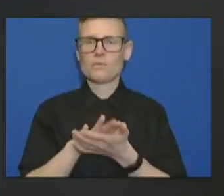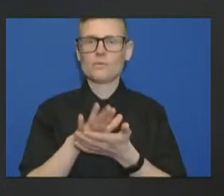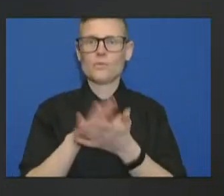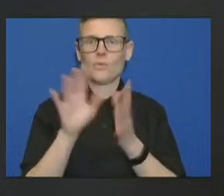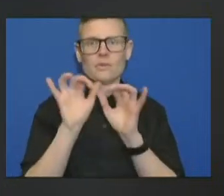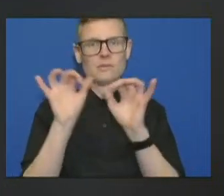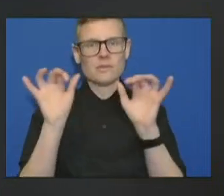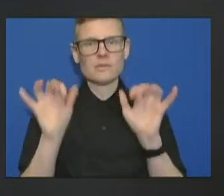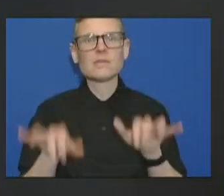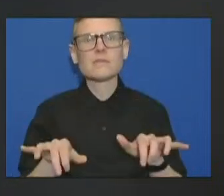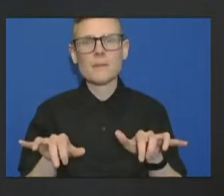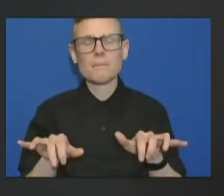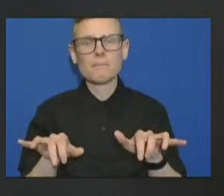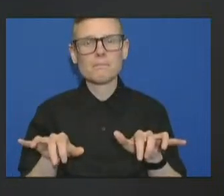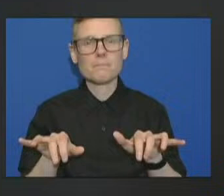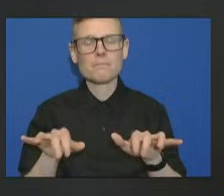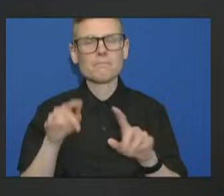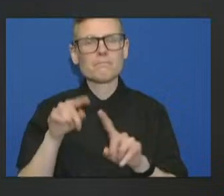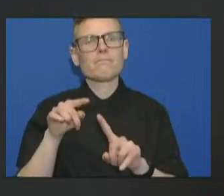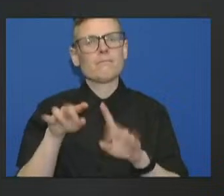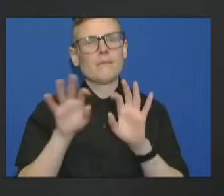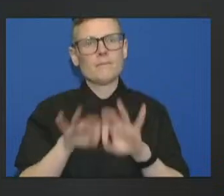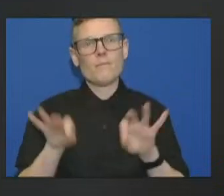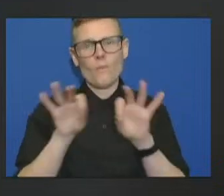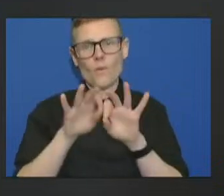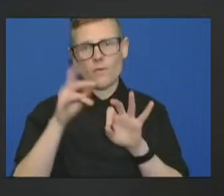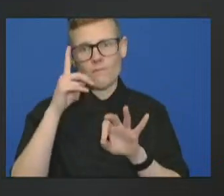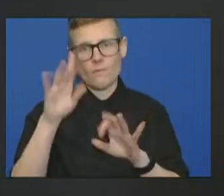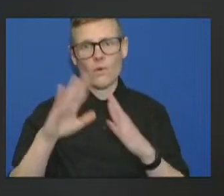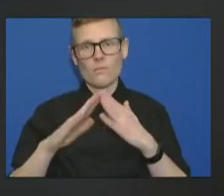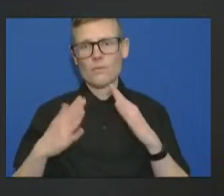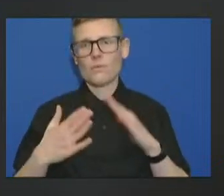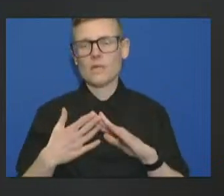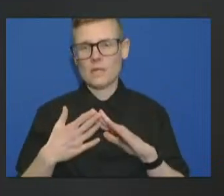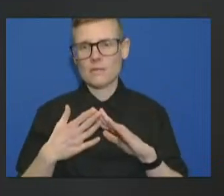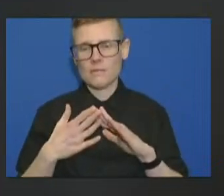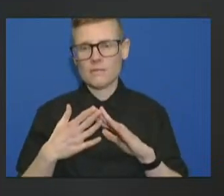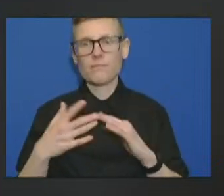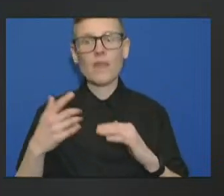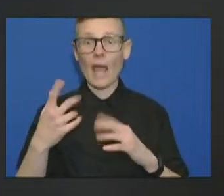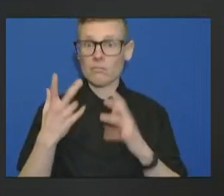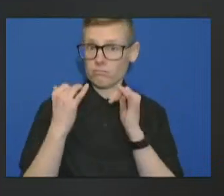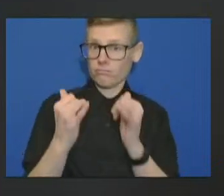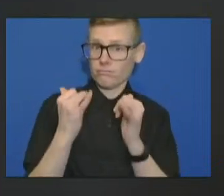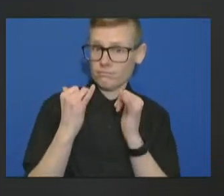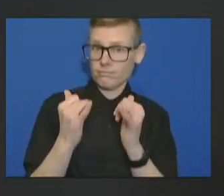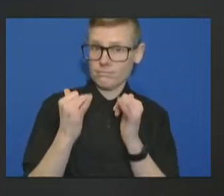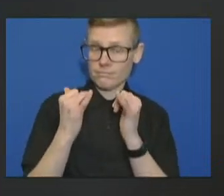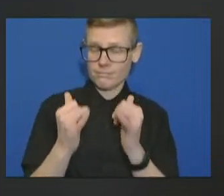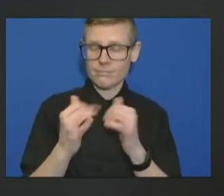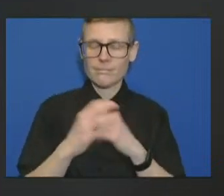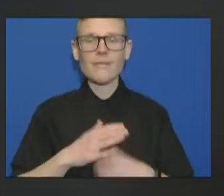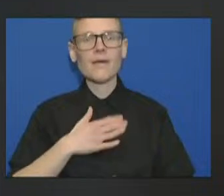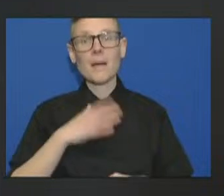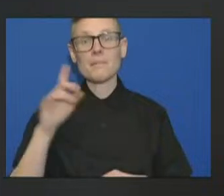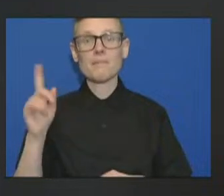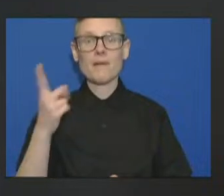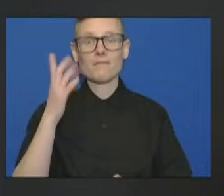education is important for our students and our school system